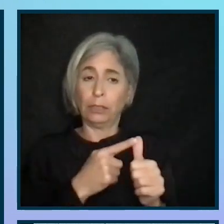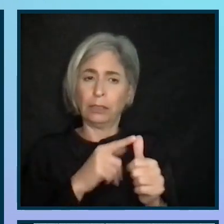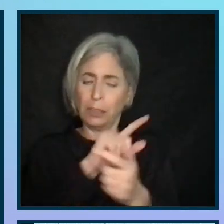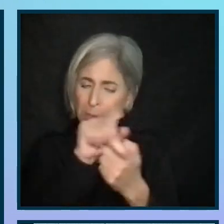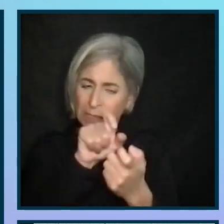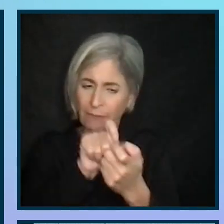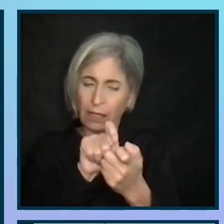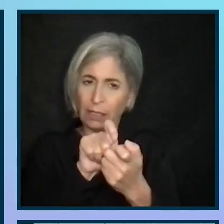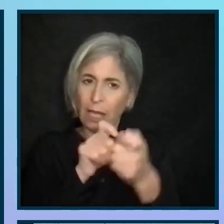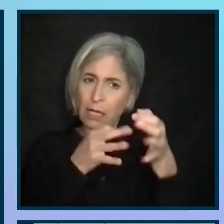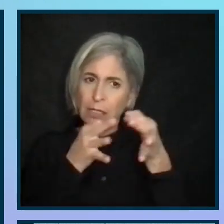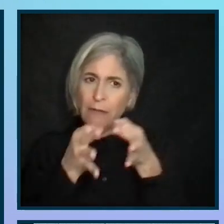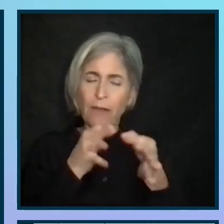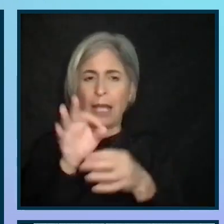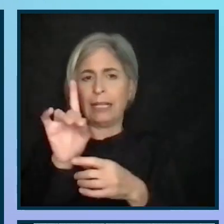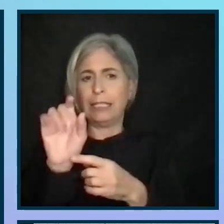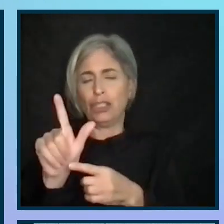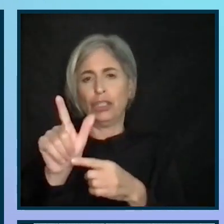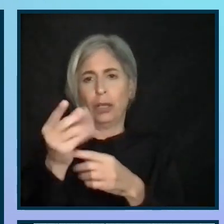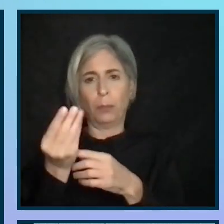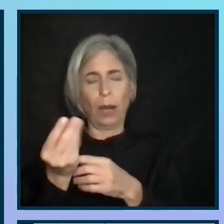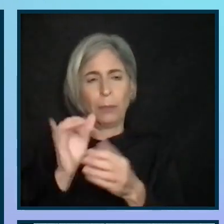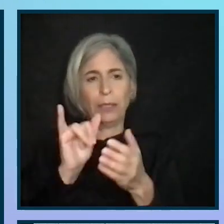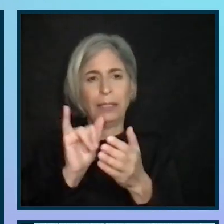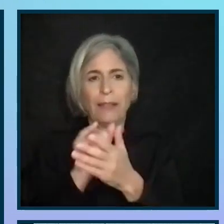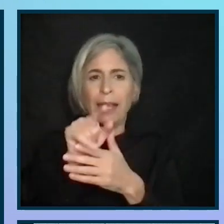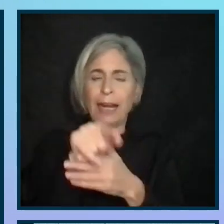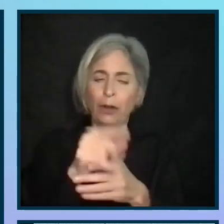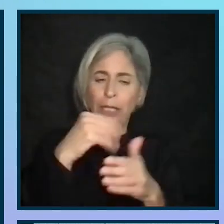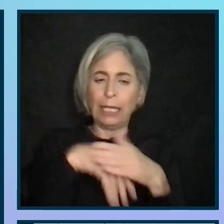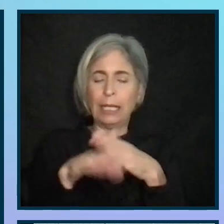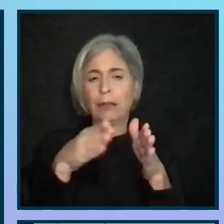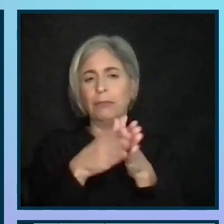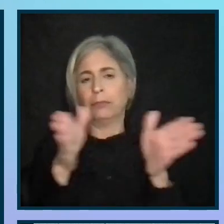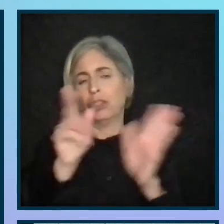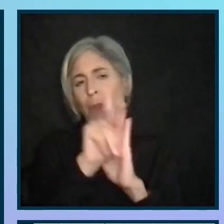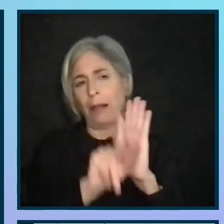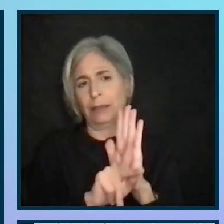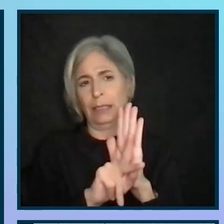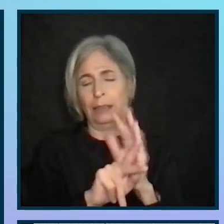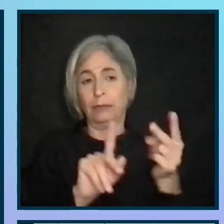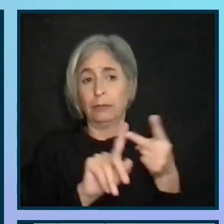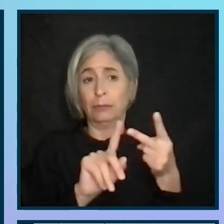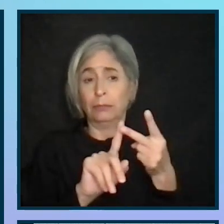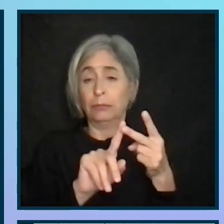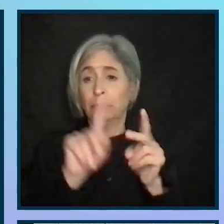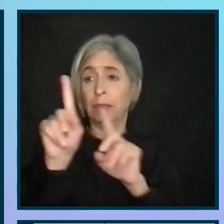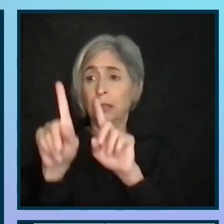and define the digital properties that are in scope for your policy. Create an inventory of those properties